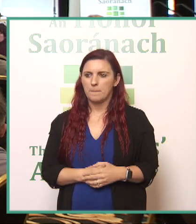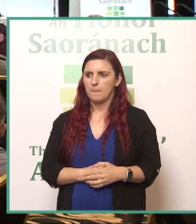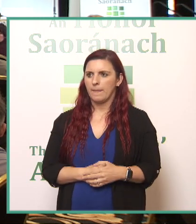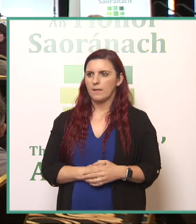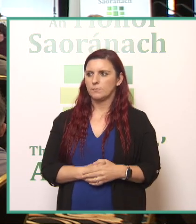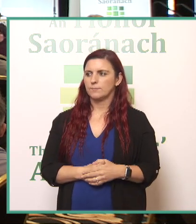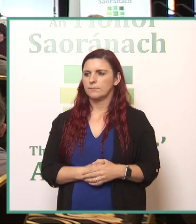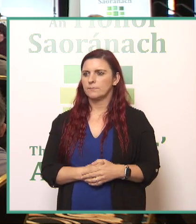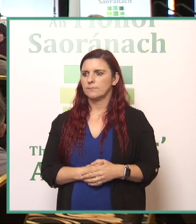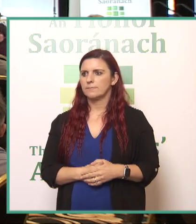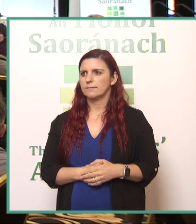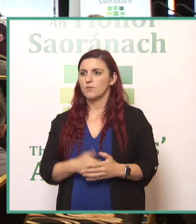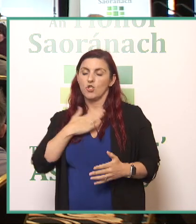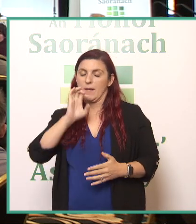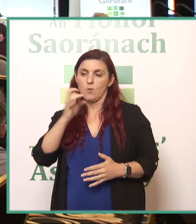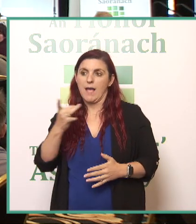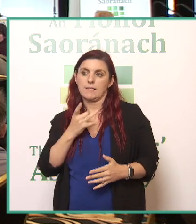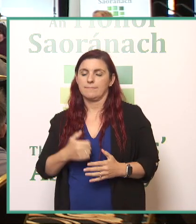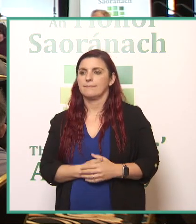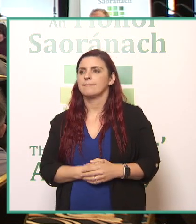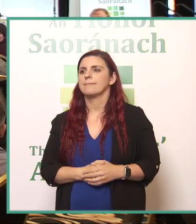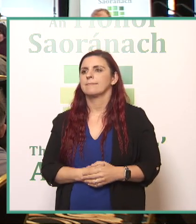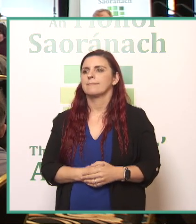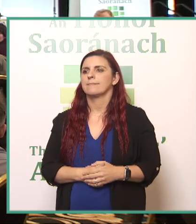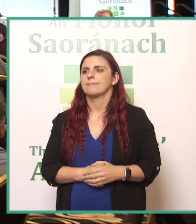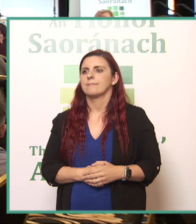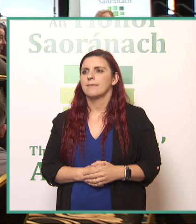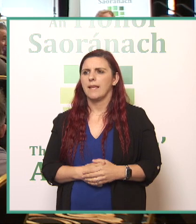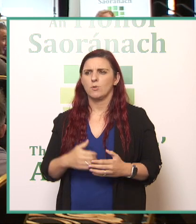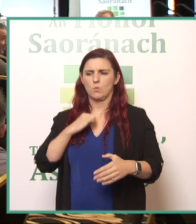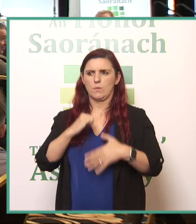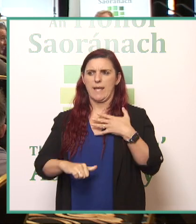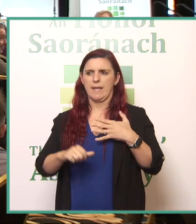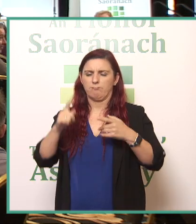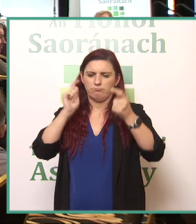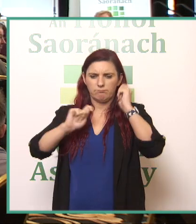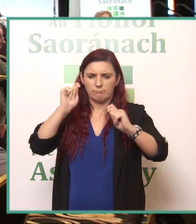just because you asked and for the last well all day today and a couple of other times a